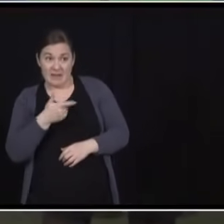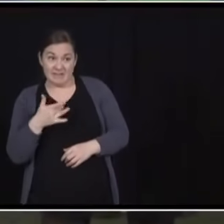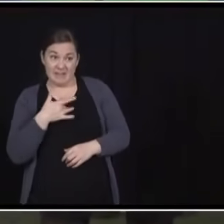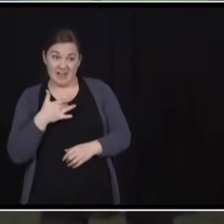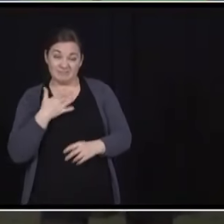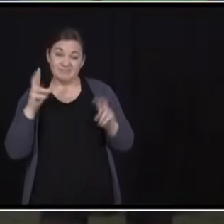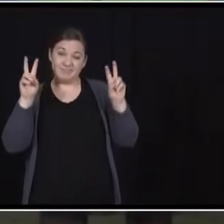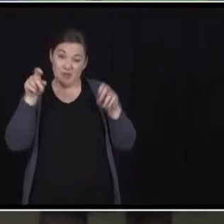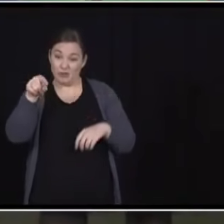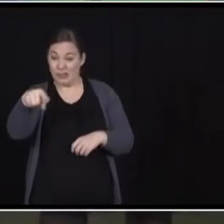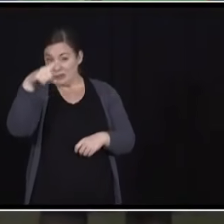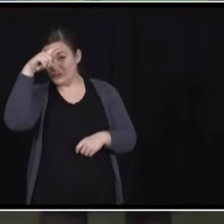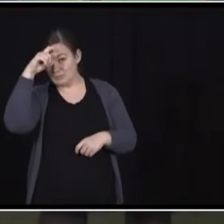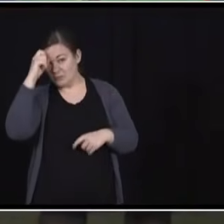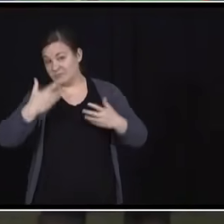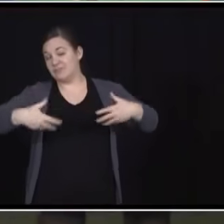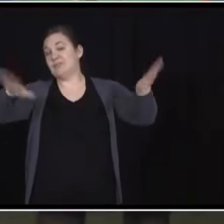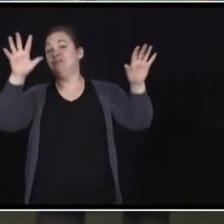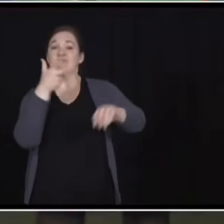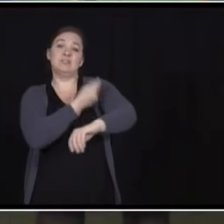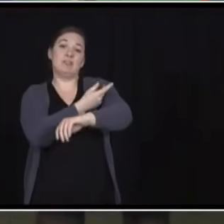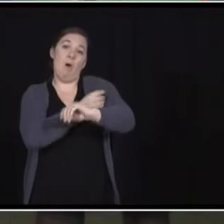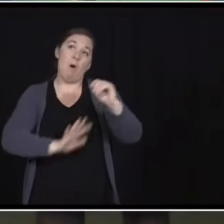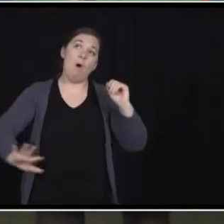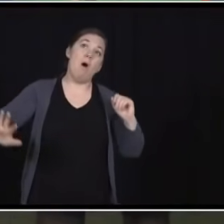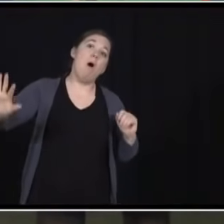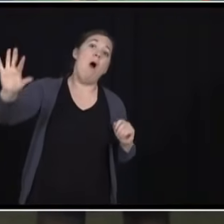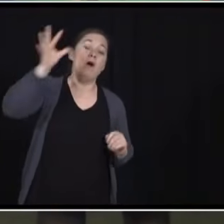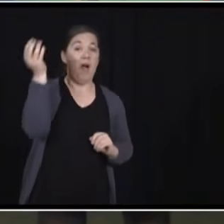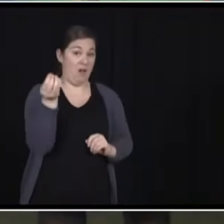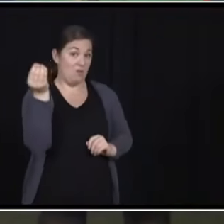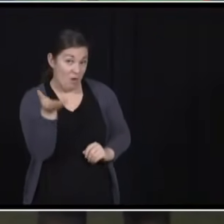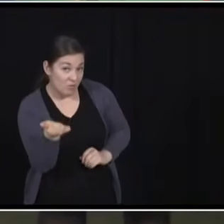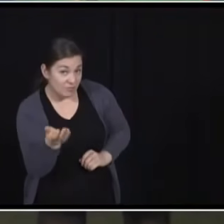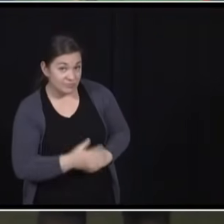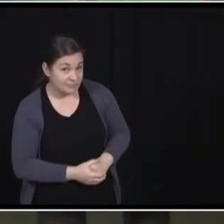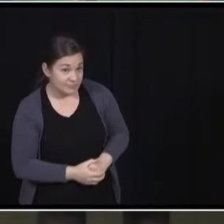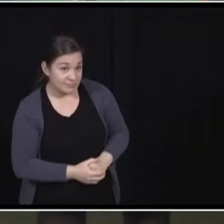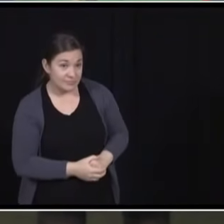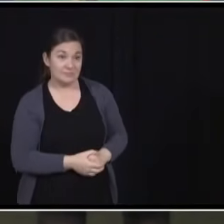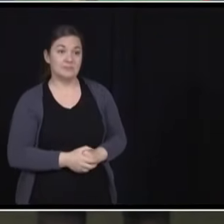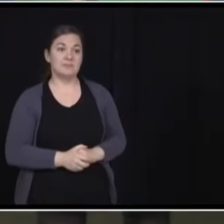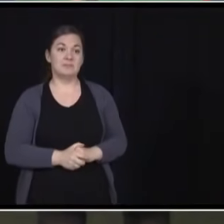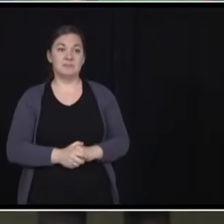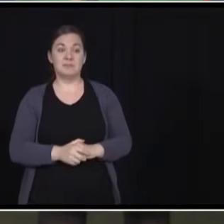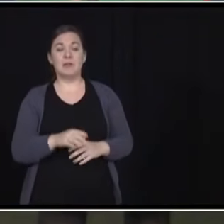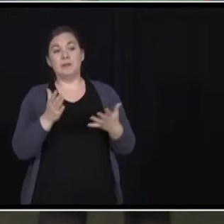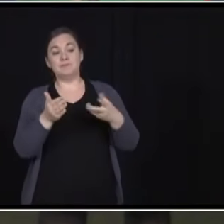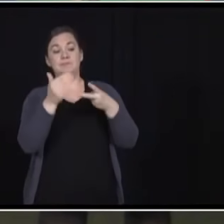and we want to make sure we assemble all the necessary voices at the table to ensure that this goes seamlessly.